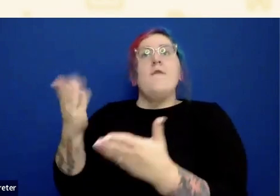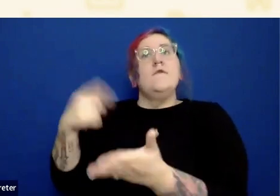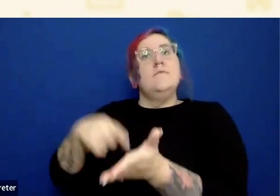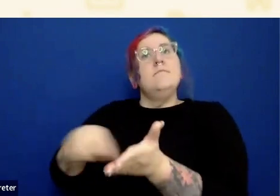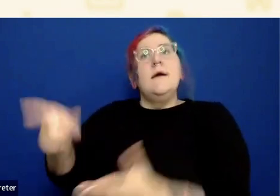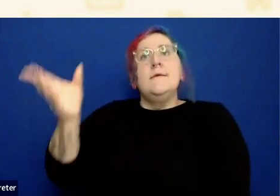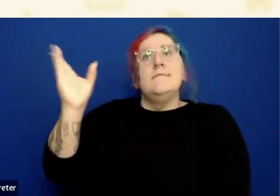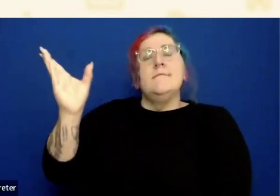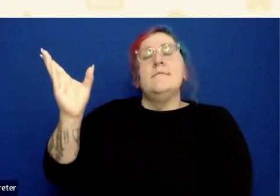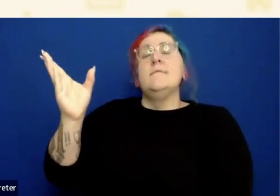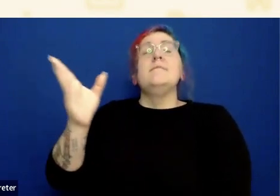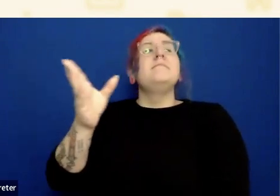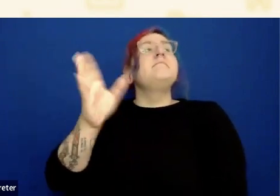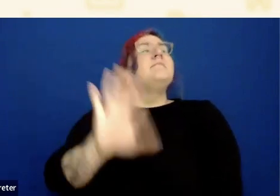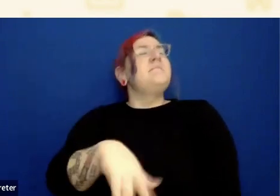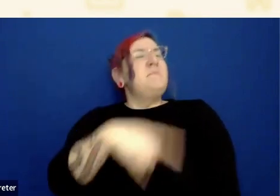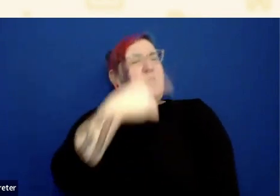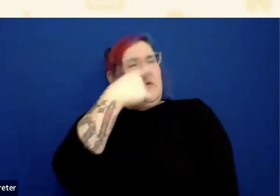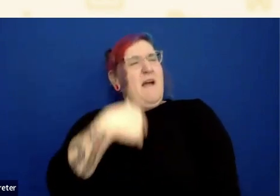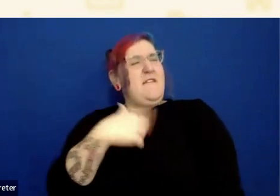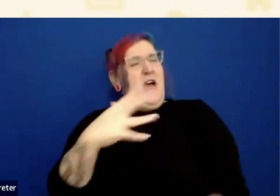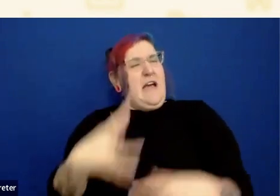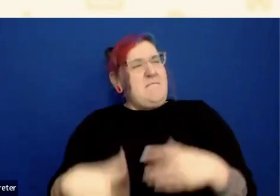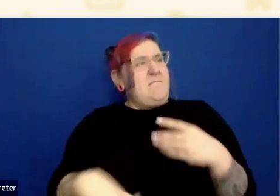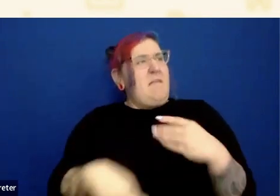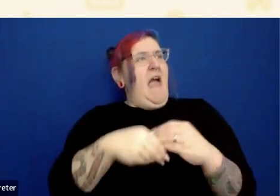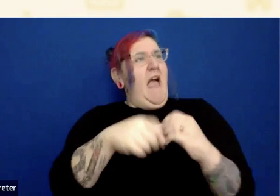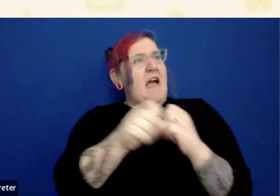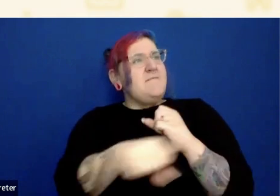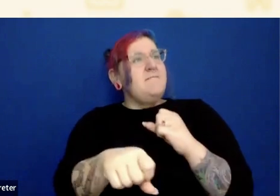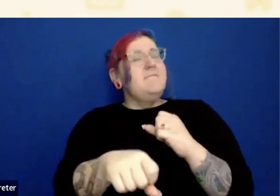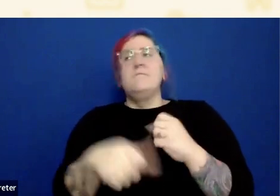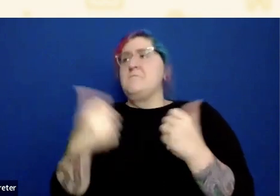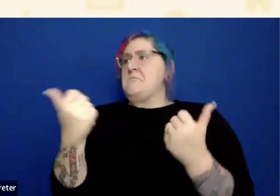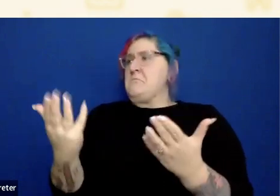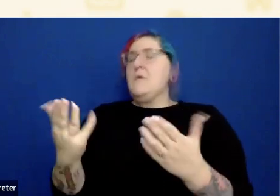and to also say that even in user research studies, those of us